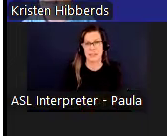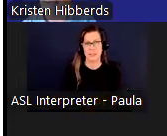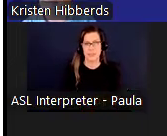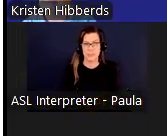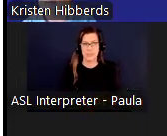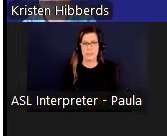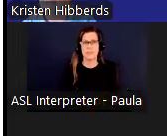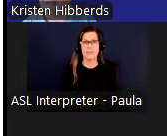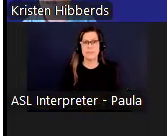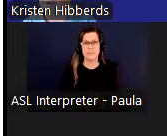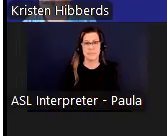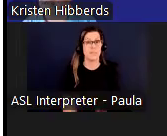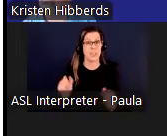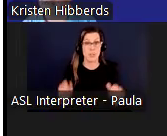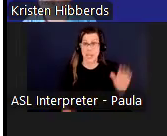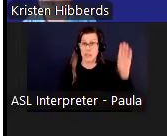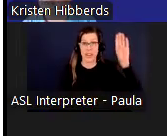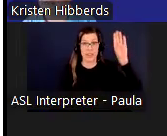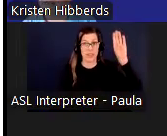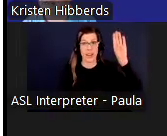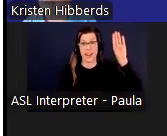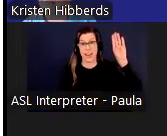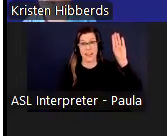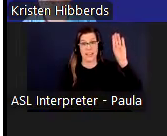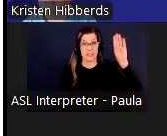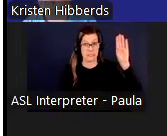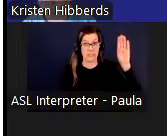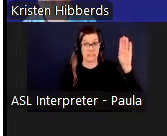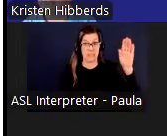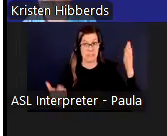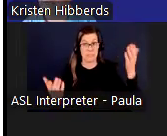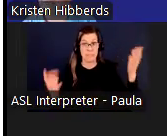us if you'd like to just raise your hands, introduce yourself.